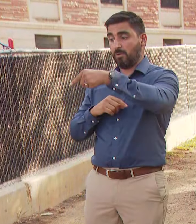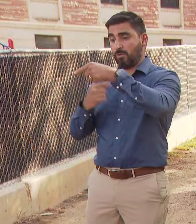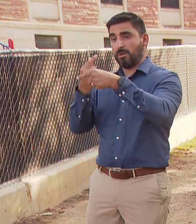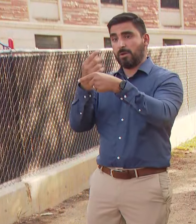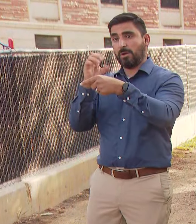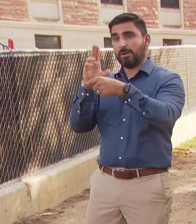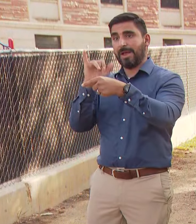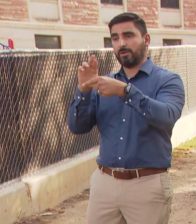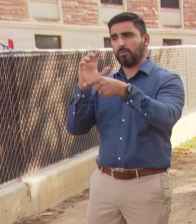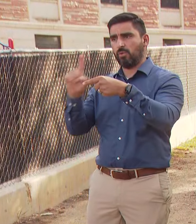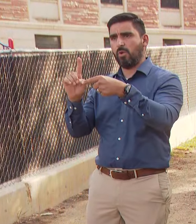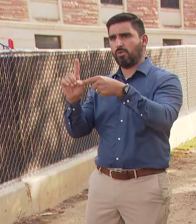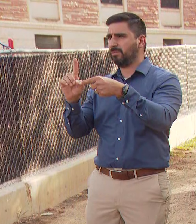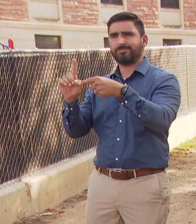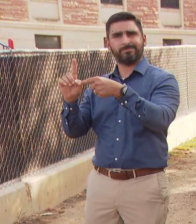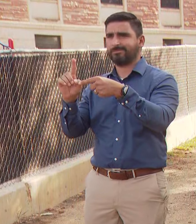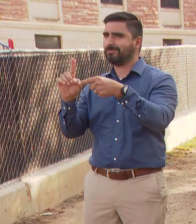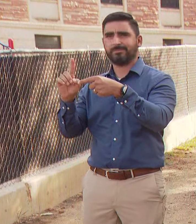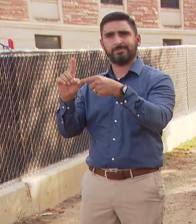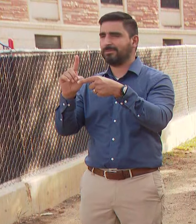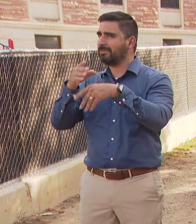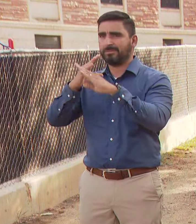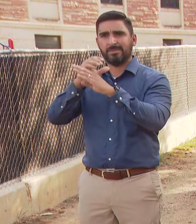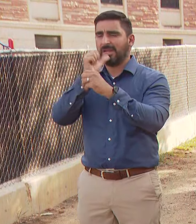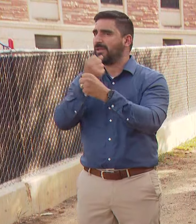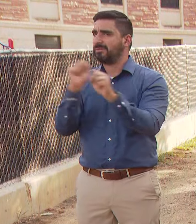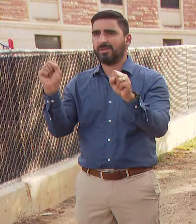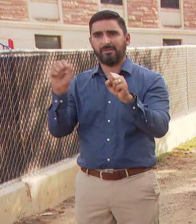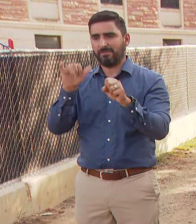That road is not a very passable road and not a safe egress route out.